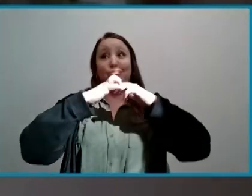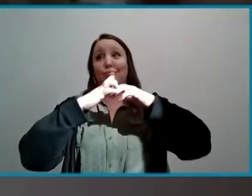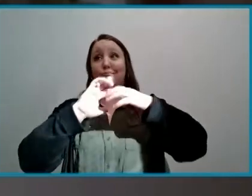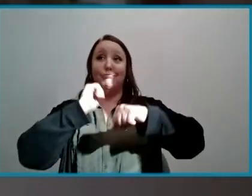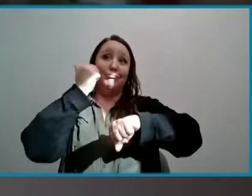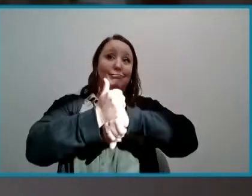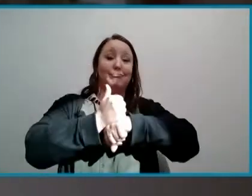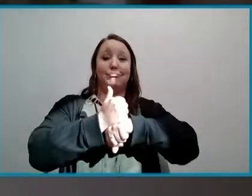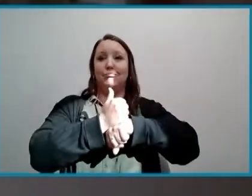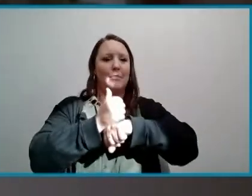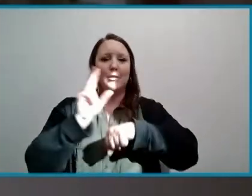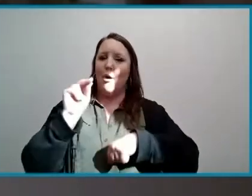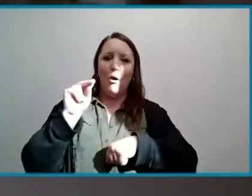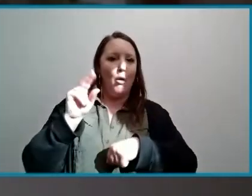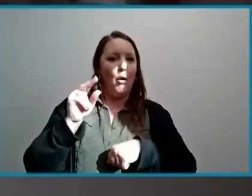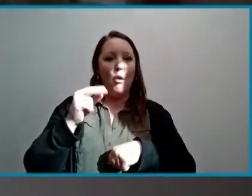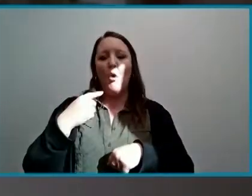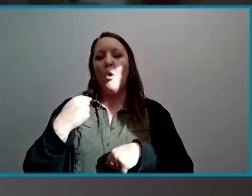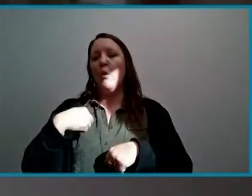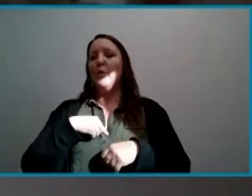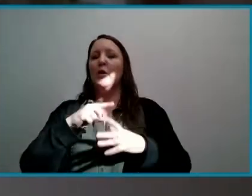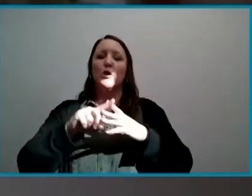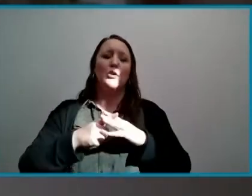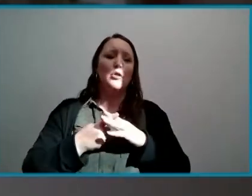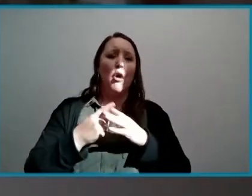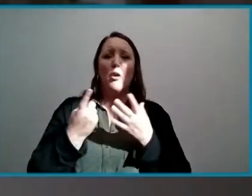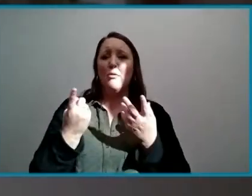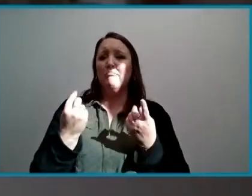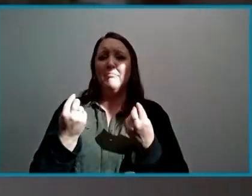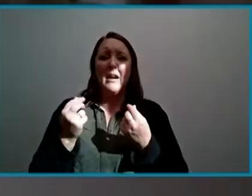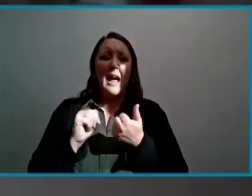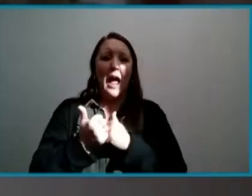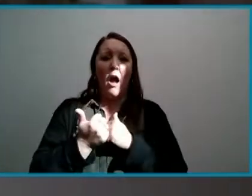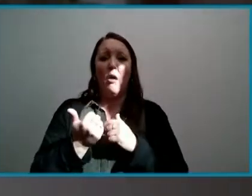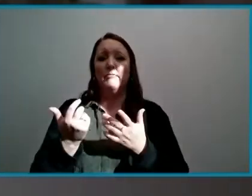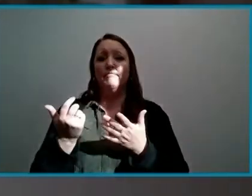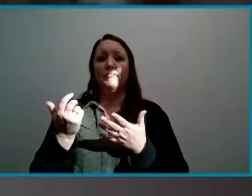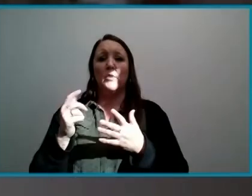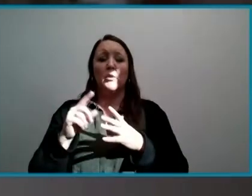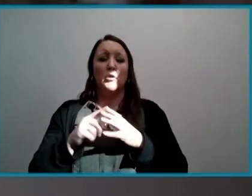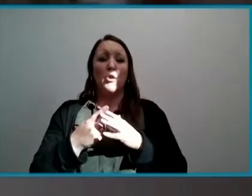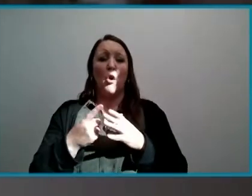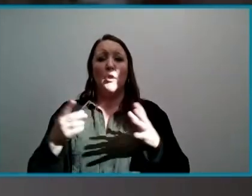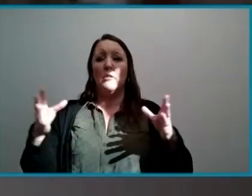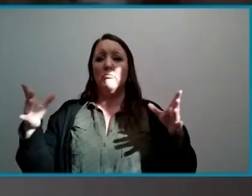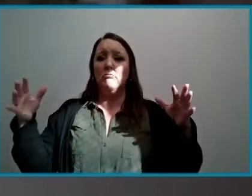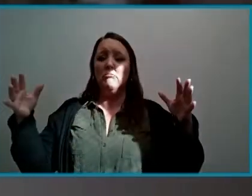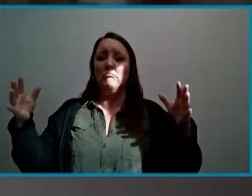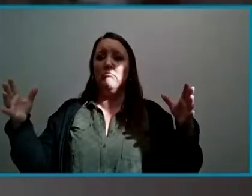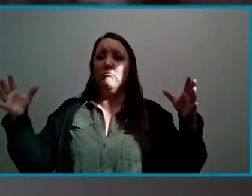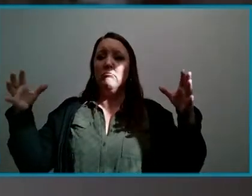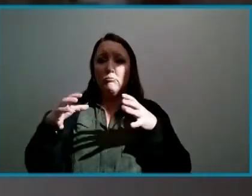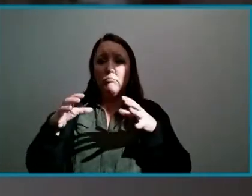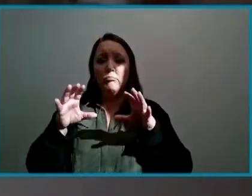We started by bringing a reading to that group that we thought, "Hey, you might like to hear this reading.